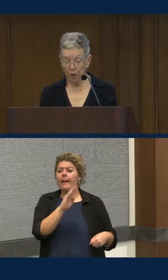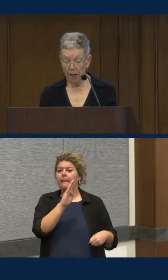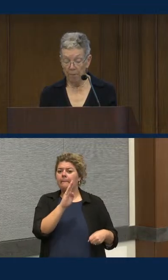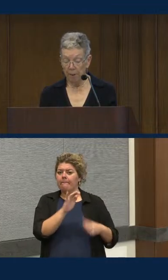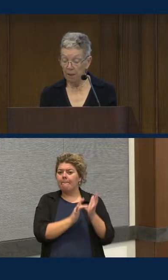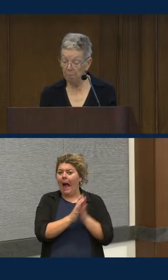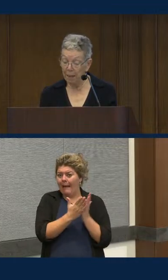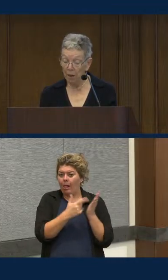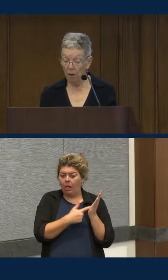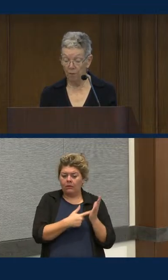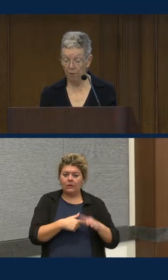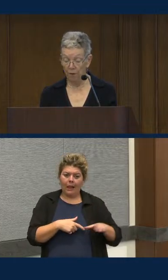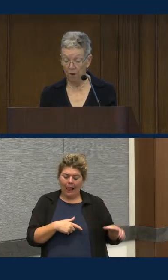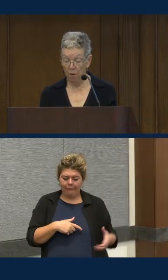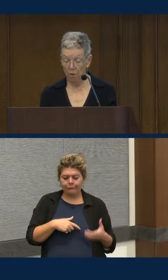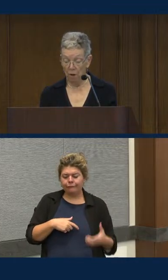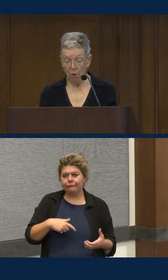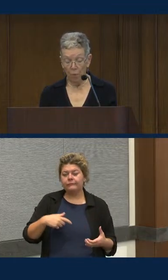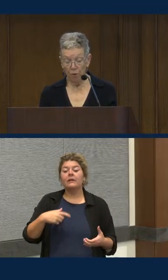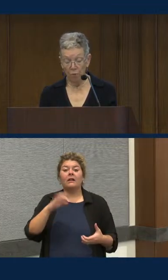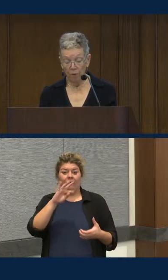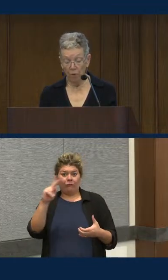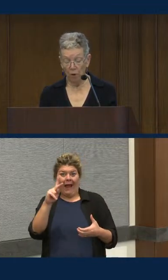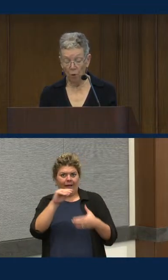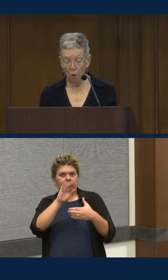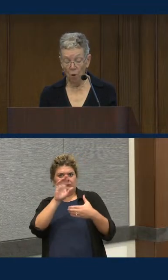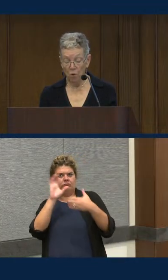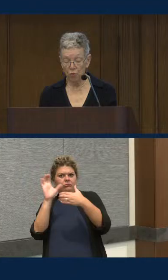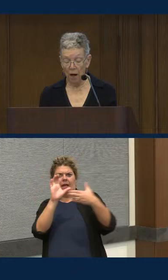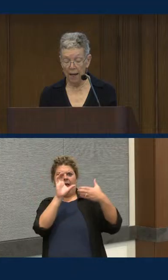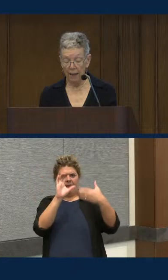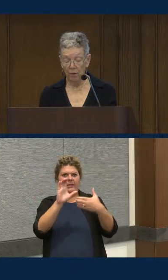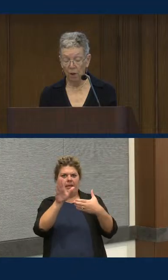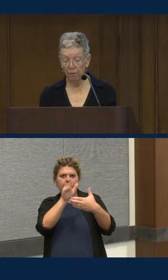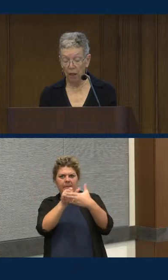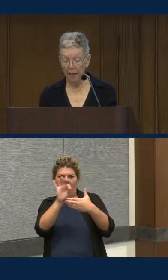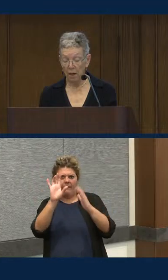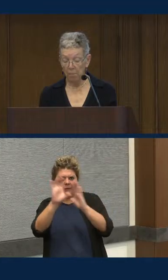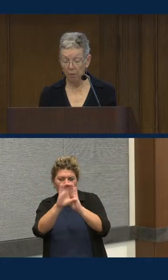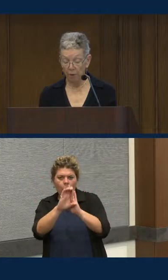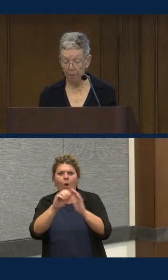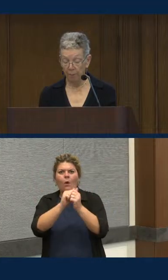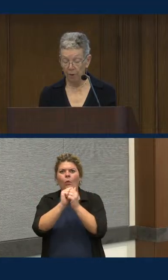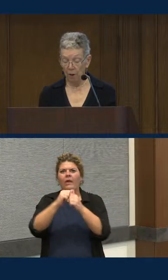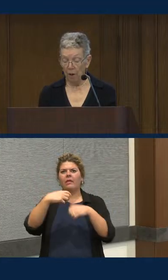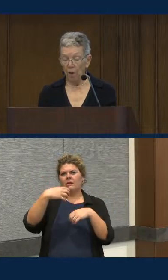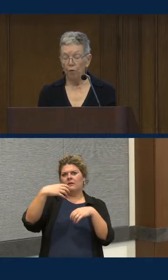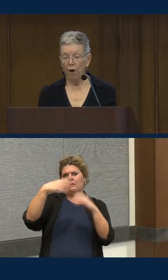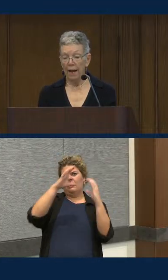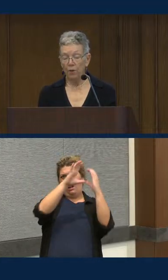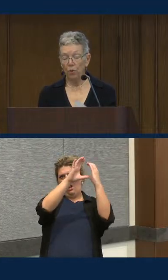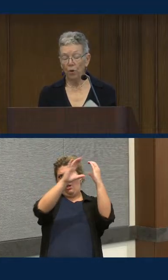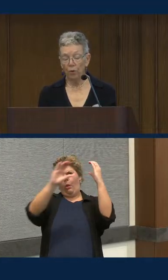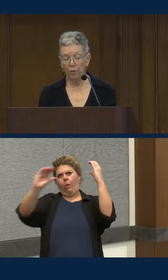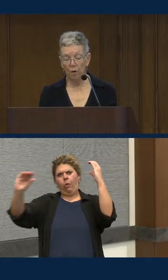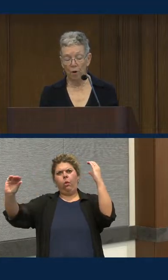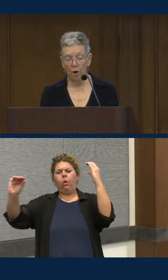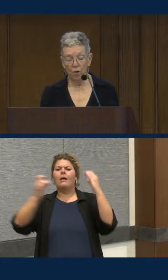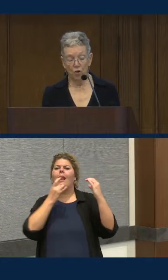the photo, with the river a long triangle of light above him. Frank took the photograph